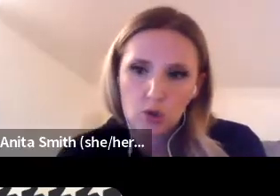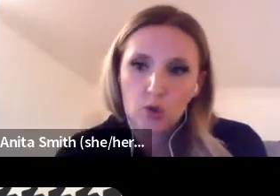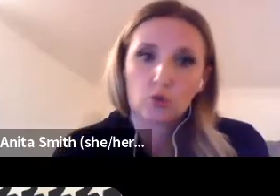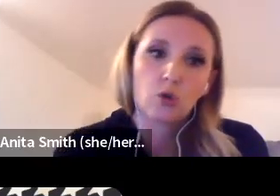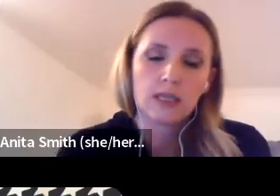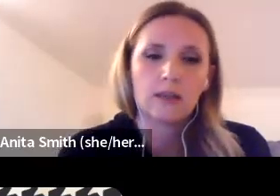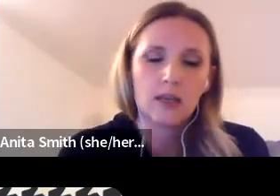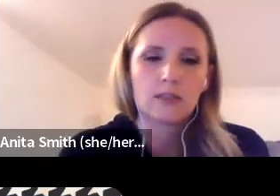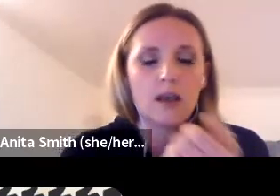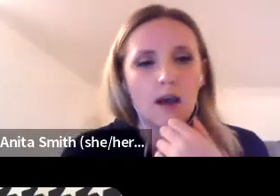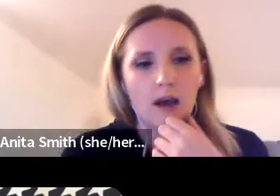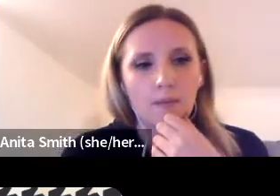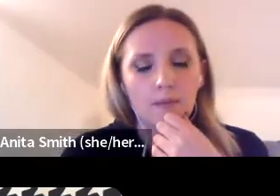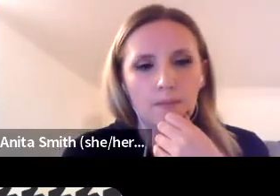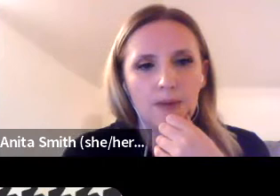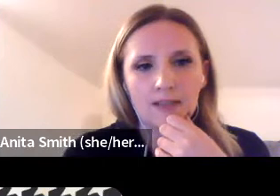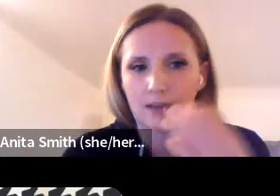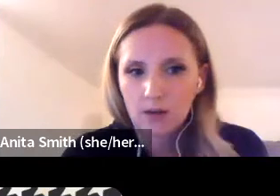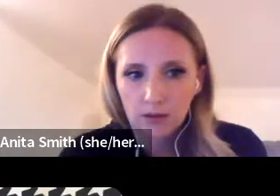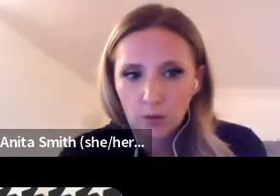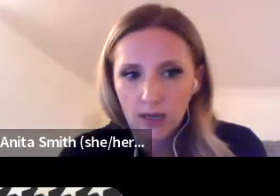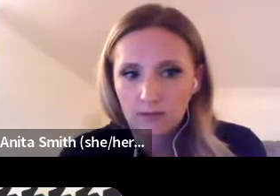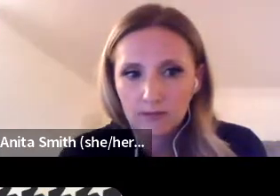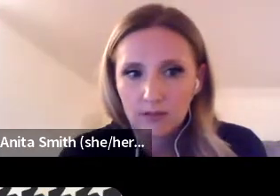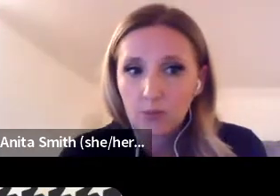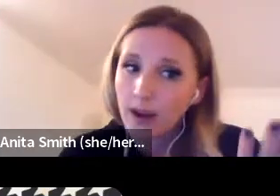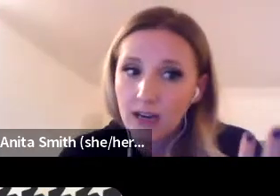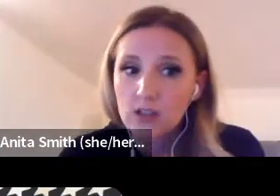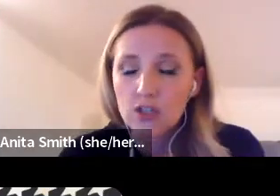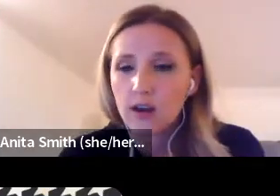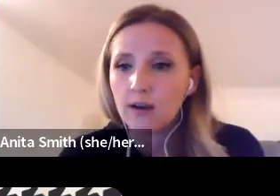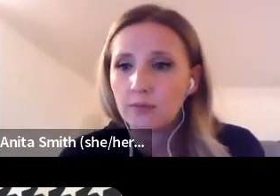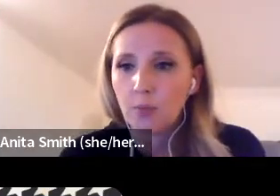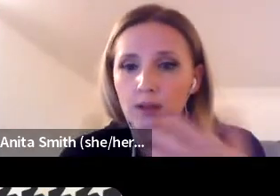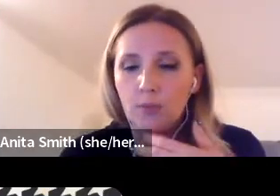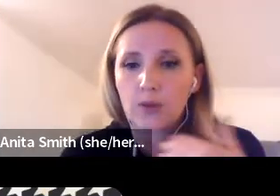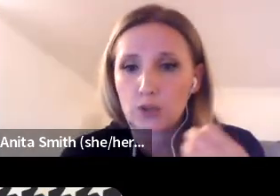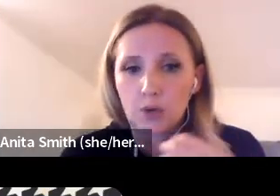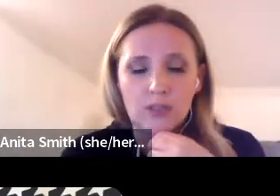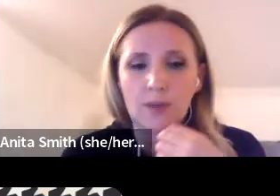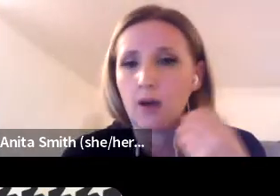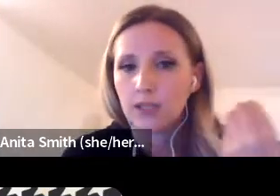you should do shows like this, because they're quite a range of what the story was about